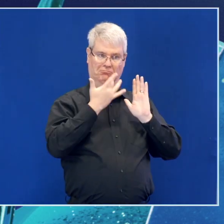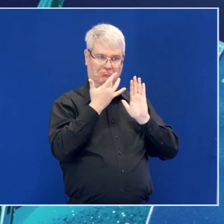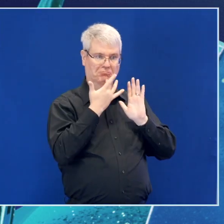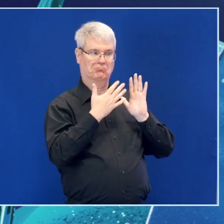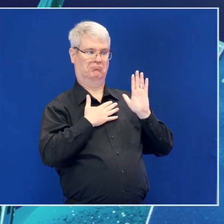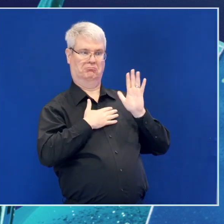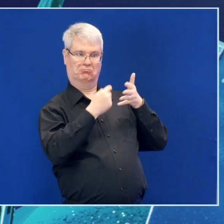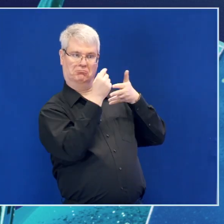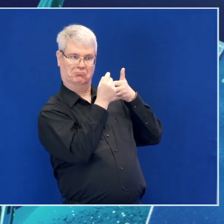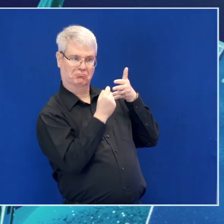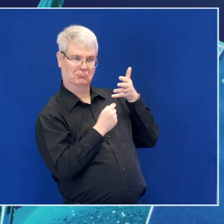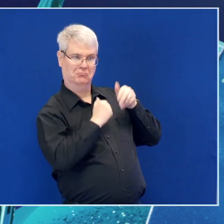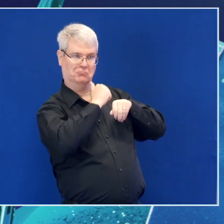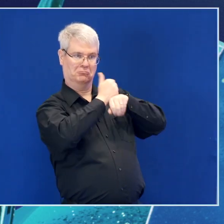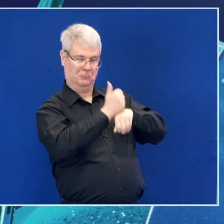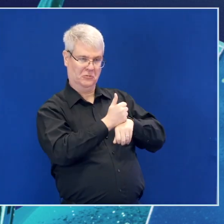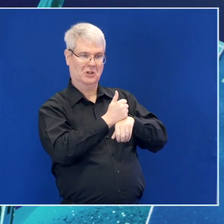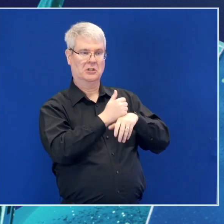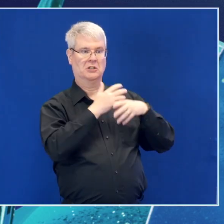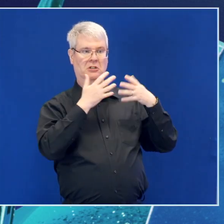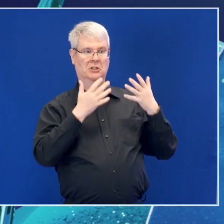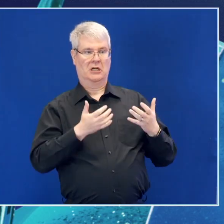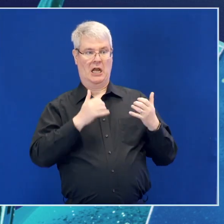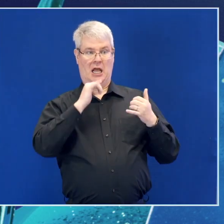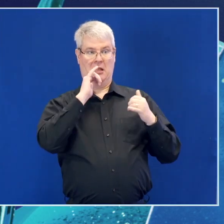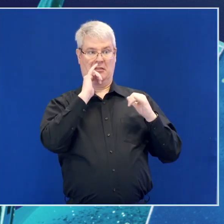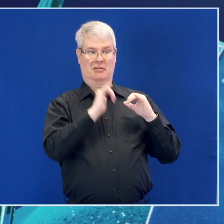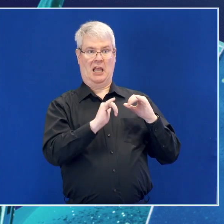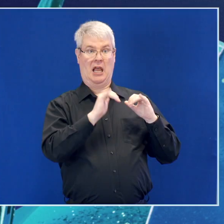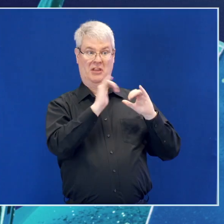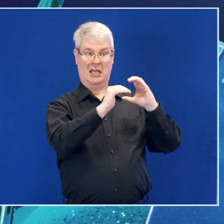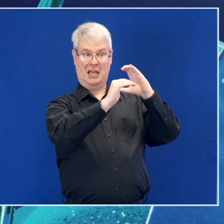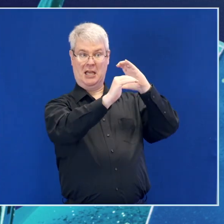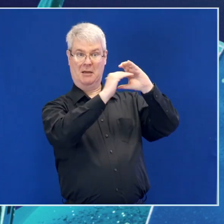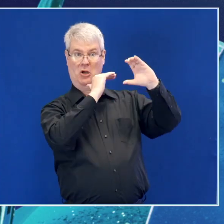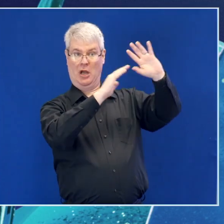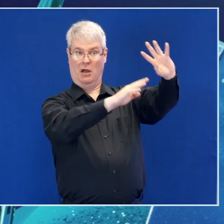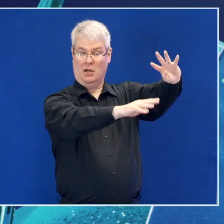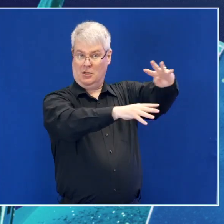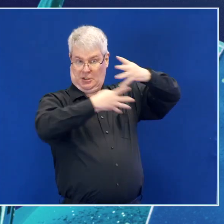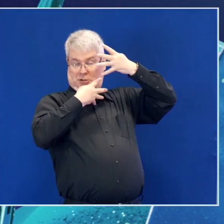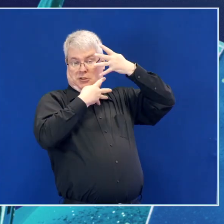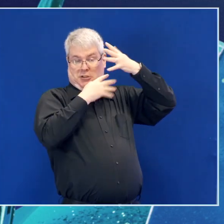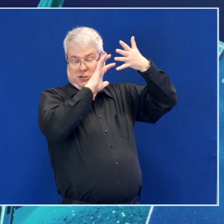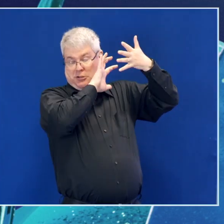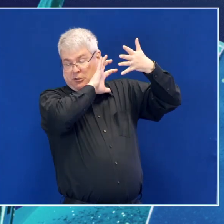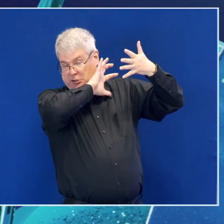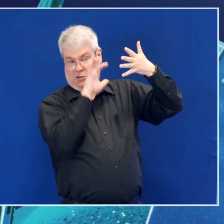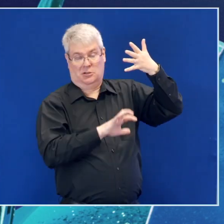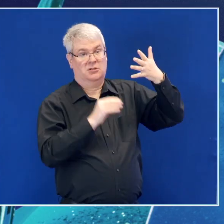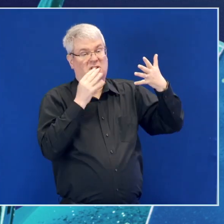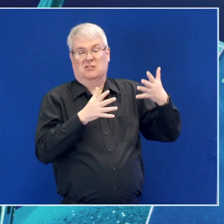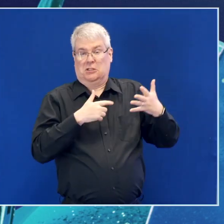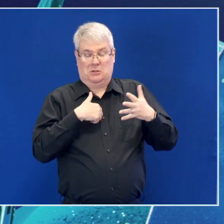Again, sending emails is one of the most challenging parts of my job. The idea that I now need to conform language, tone,